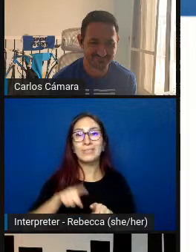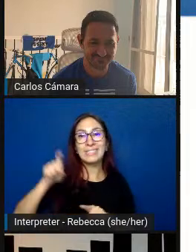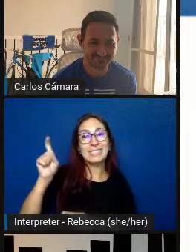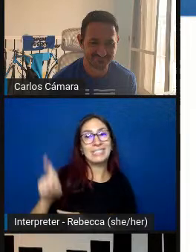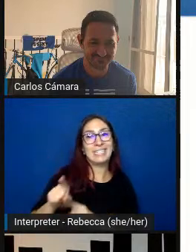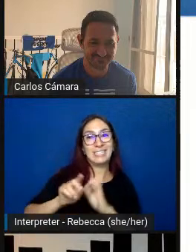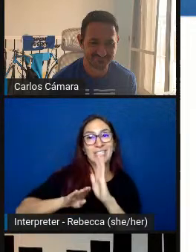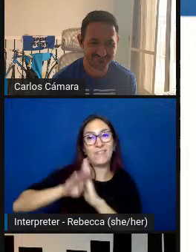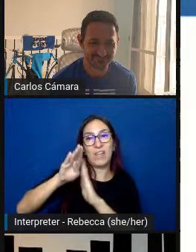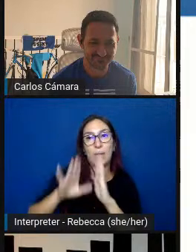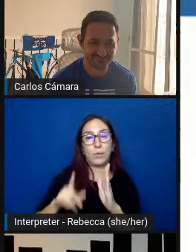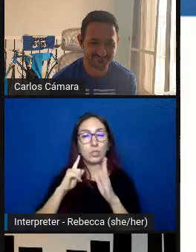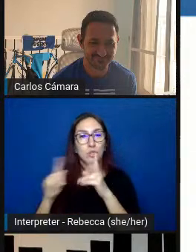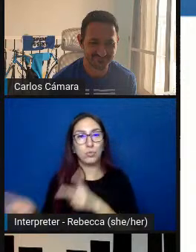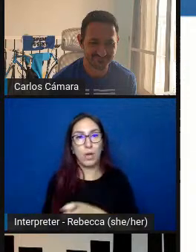You also have high requirements